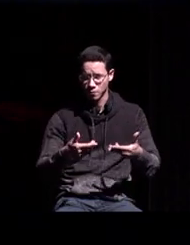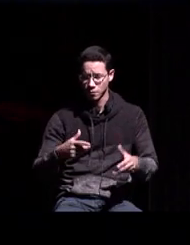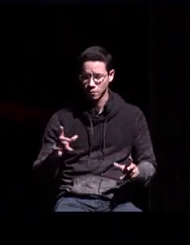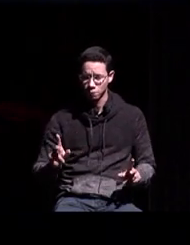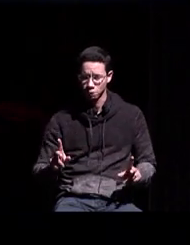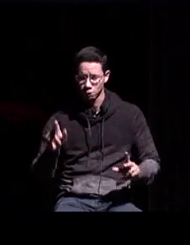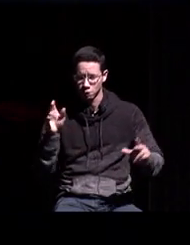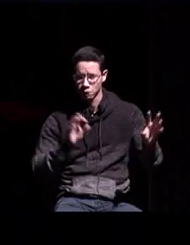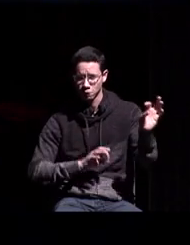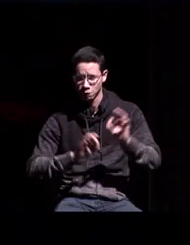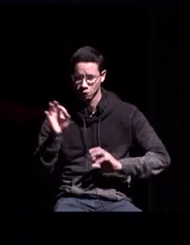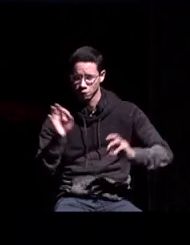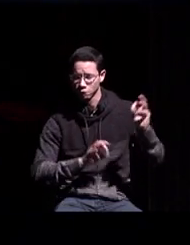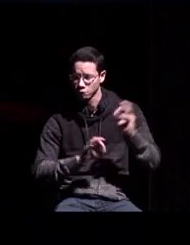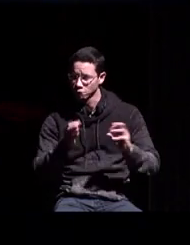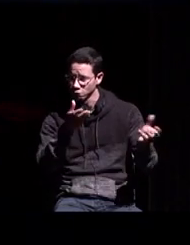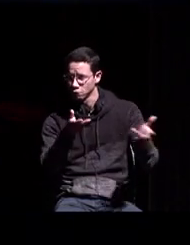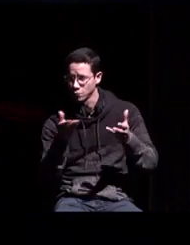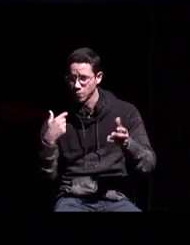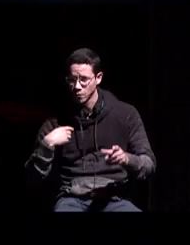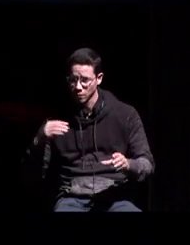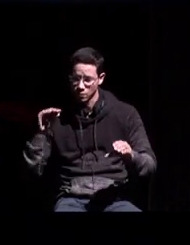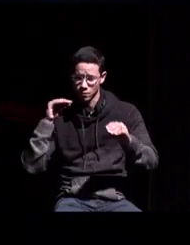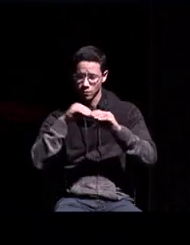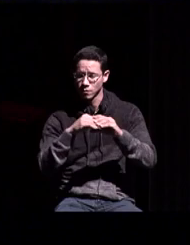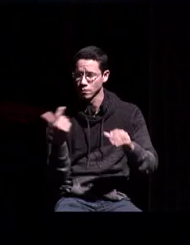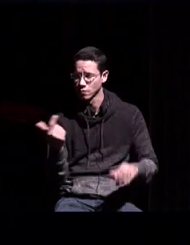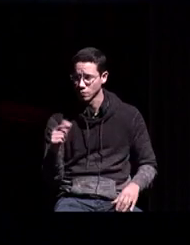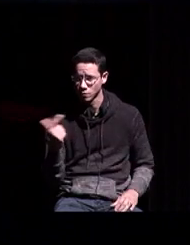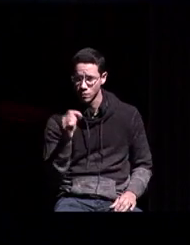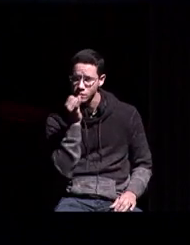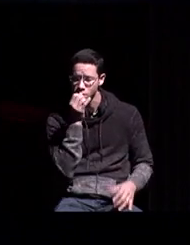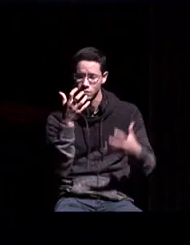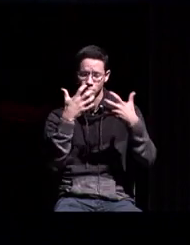but do not help unionizing